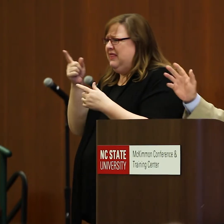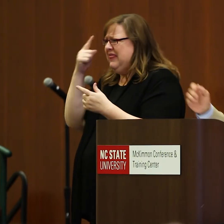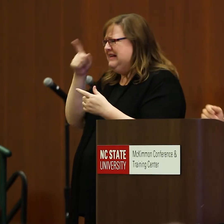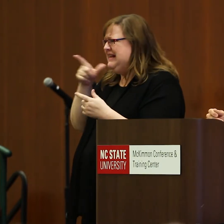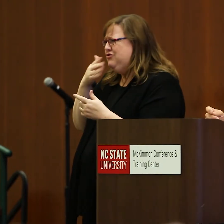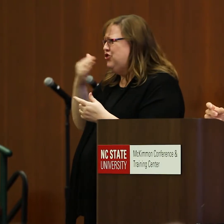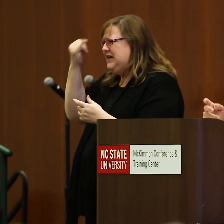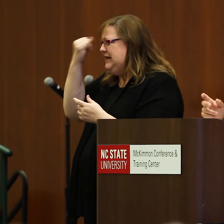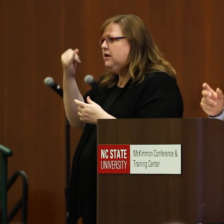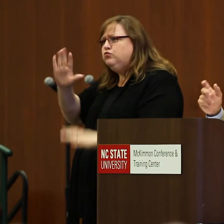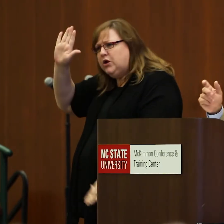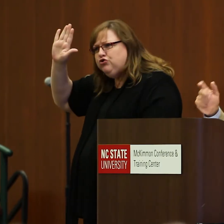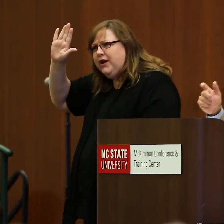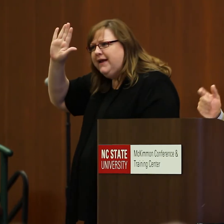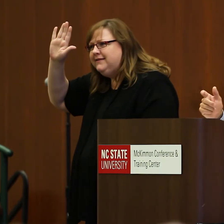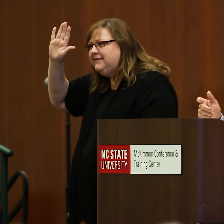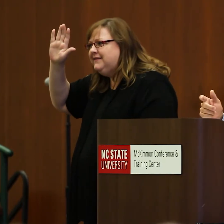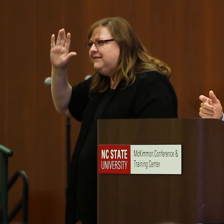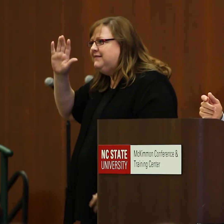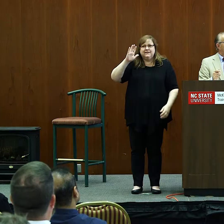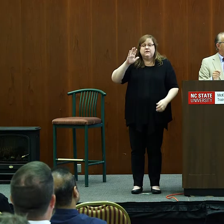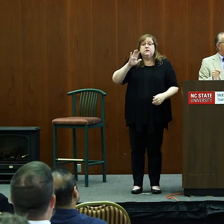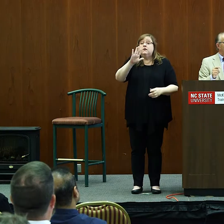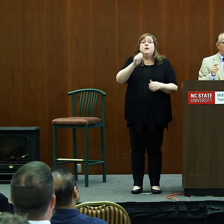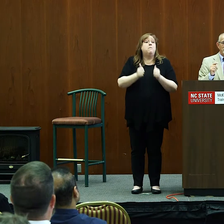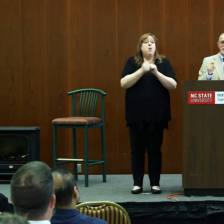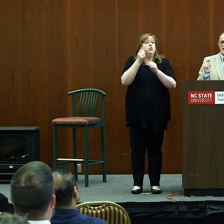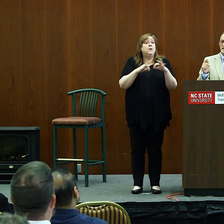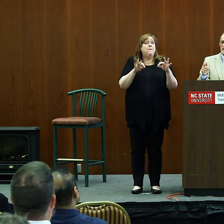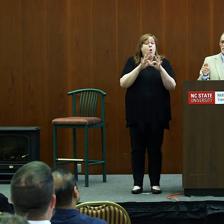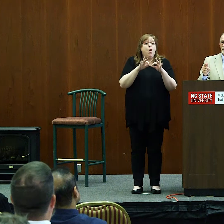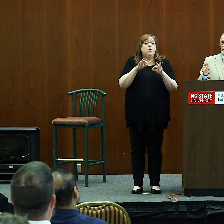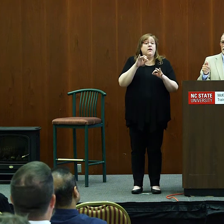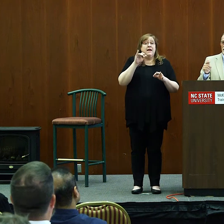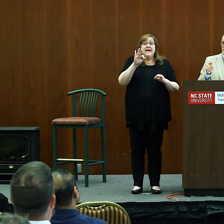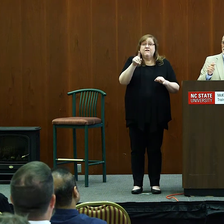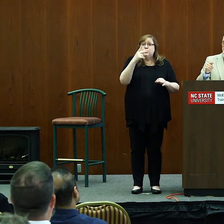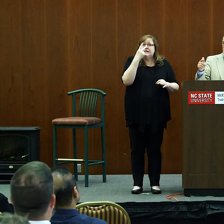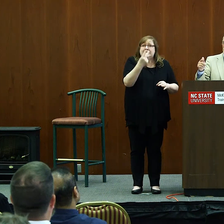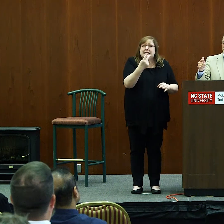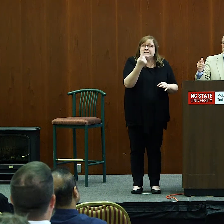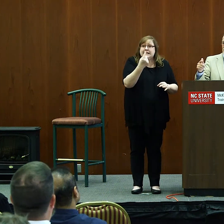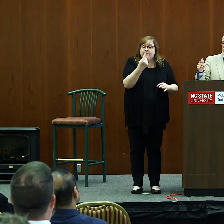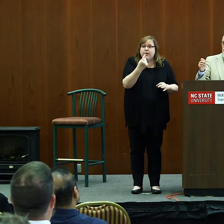But most importantly, if you see something that's going off track or